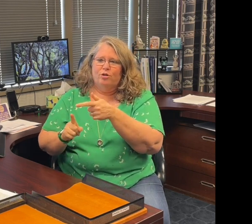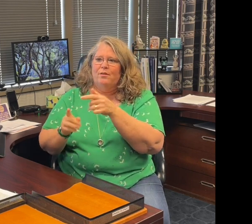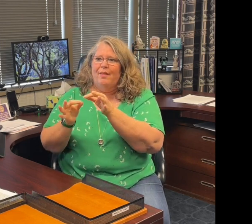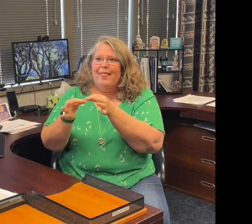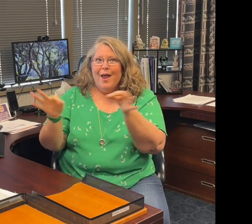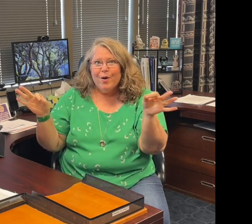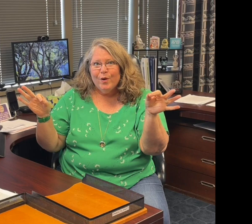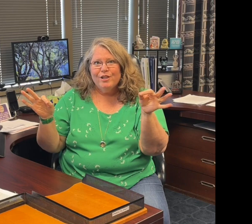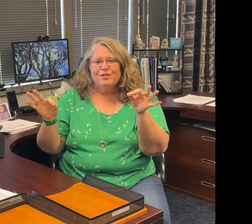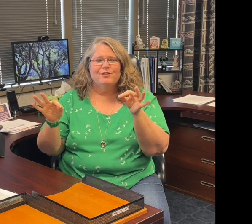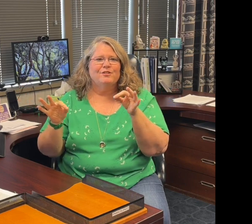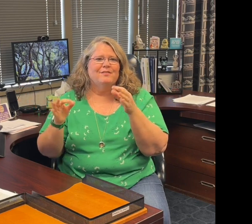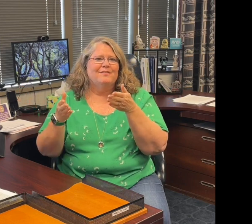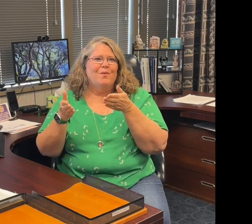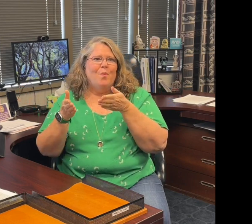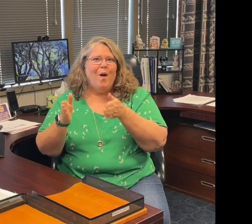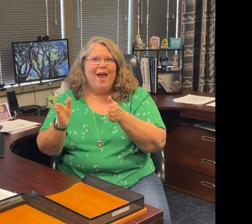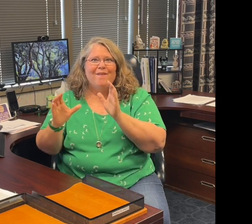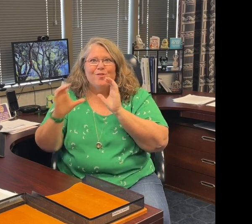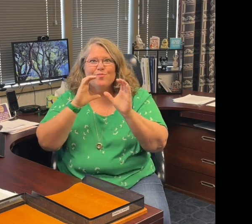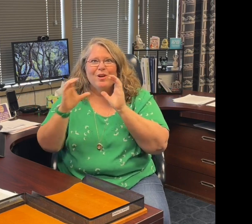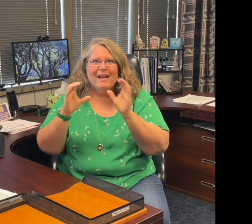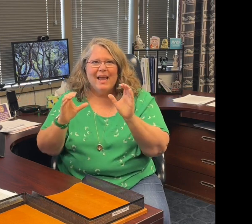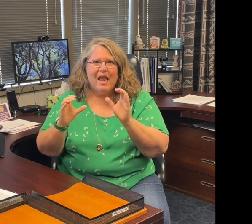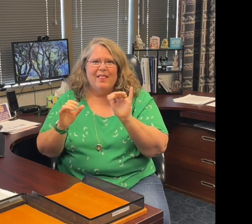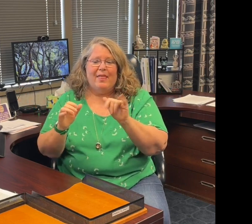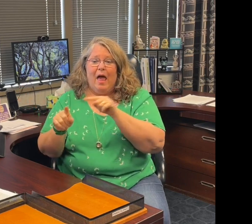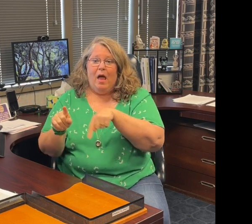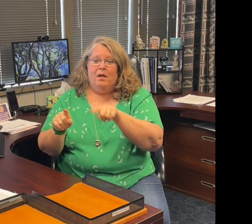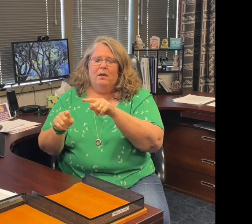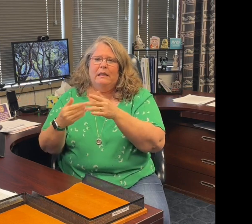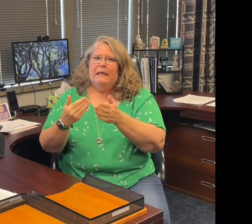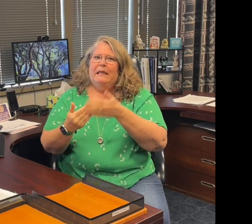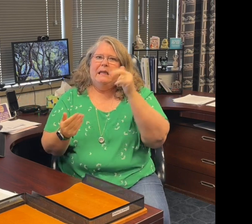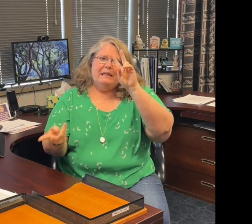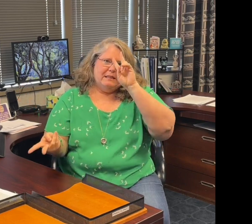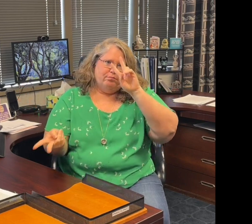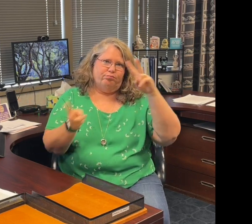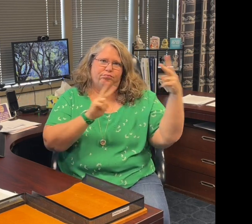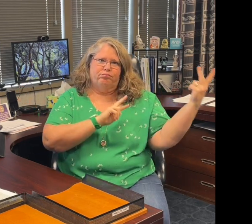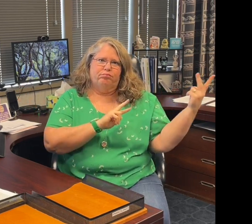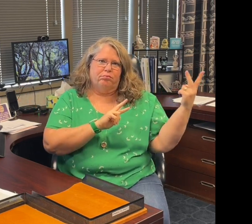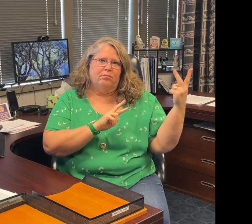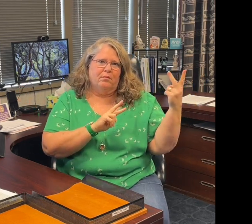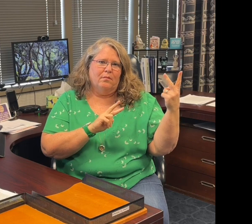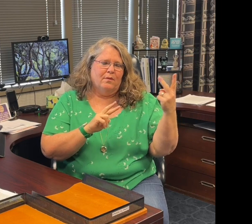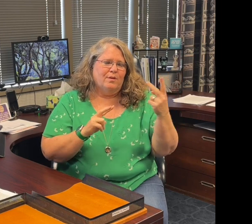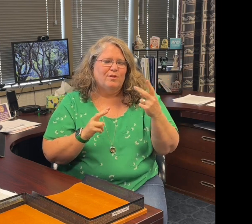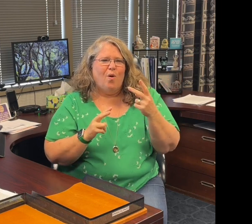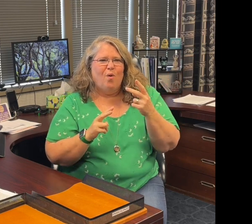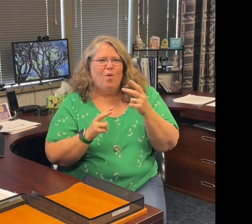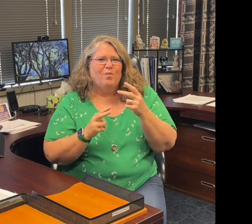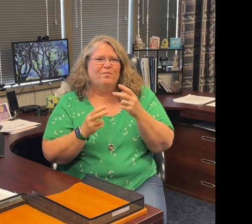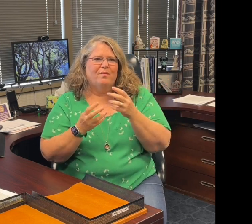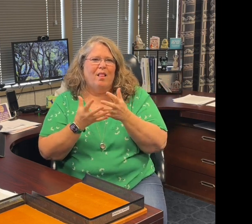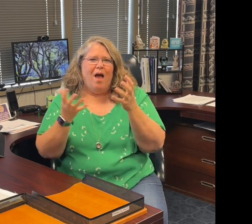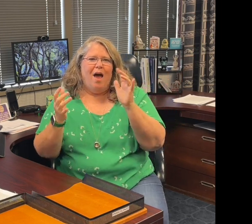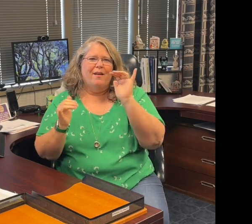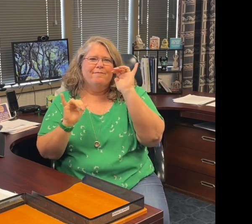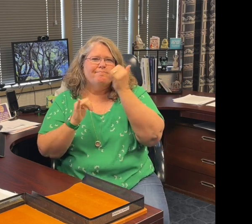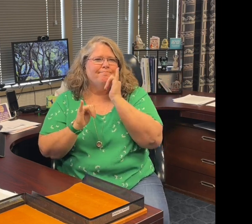culture their own language their own methods of communication, and they're easily misunderstood.